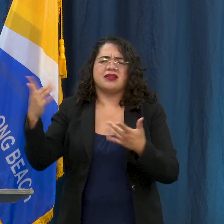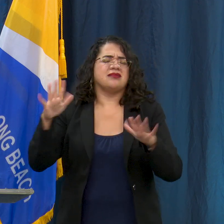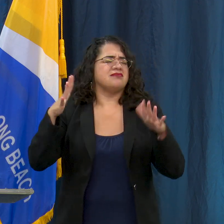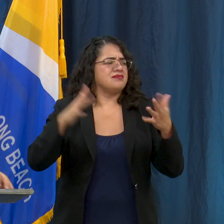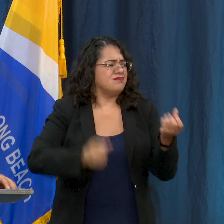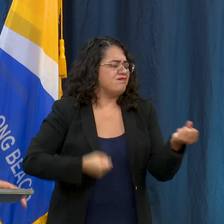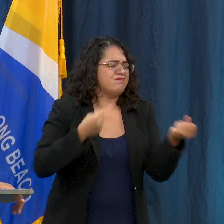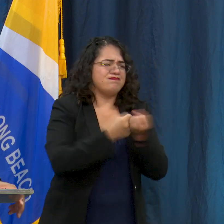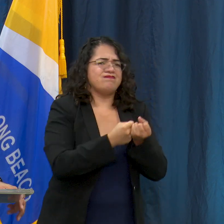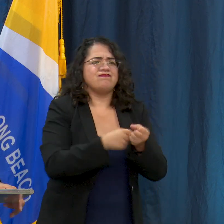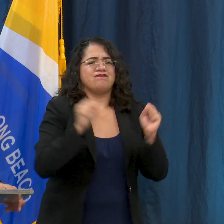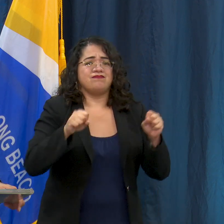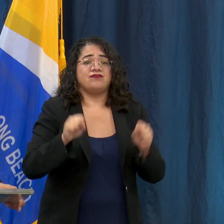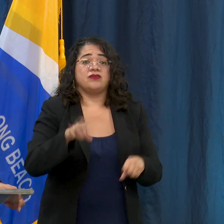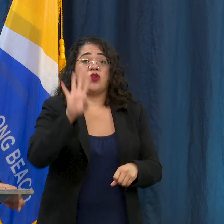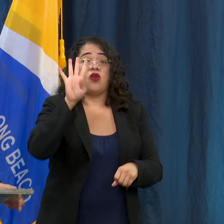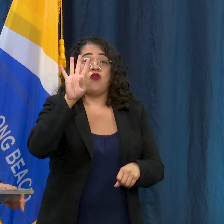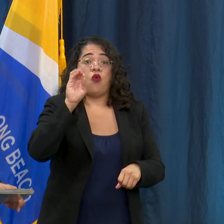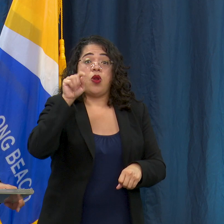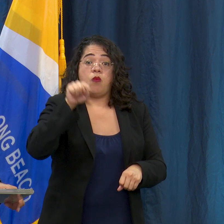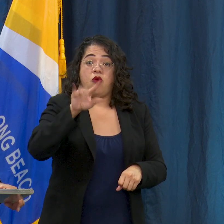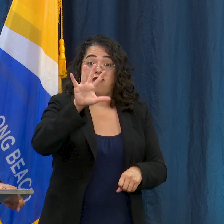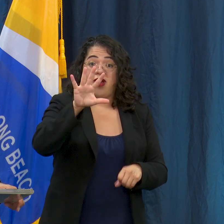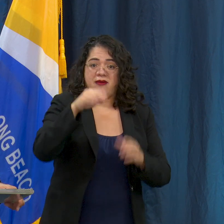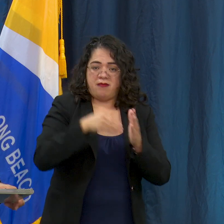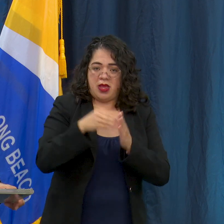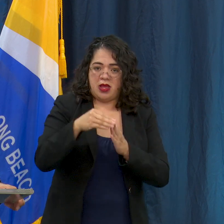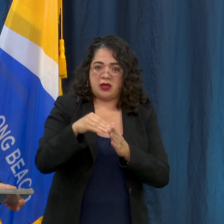million that we hope to see from the state and signed into law here